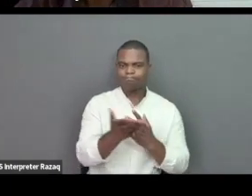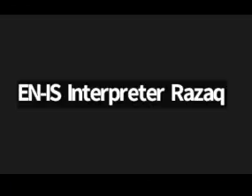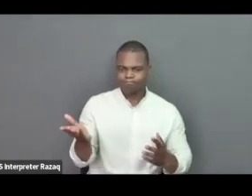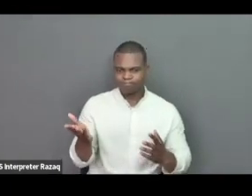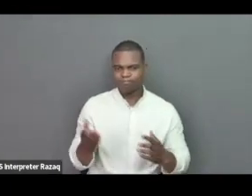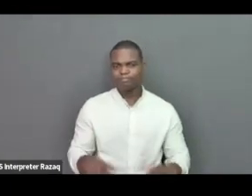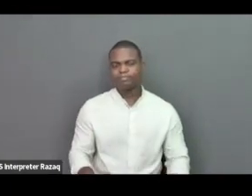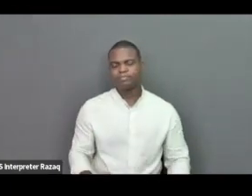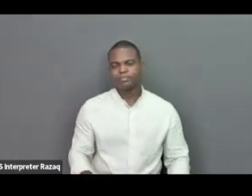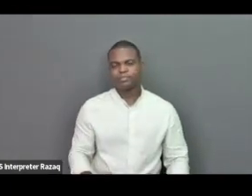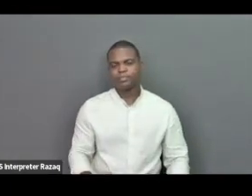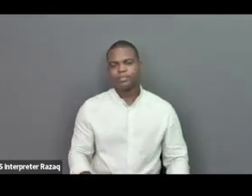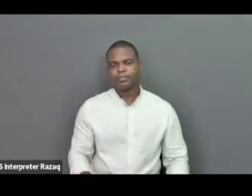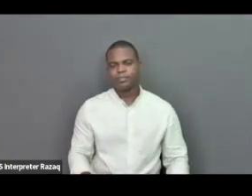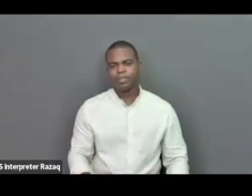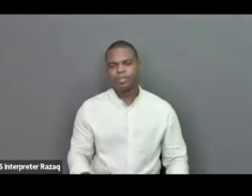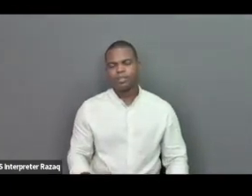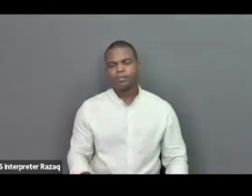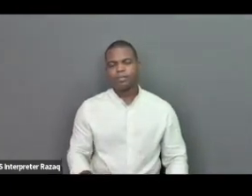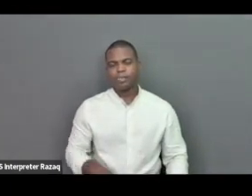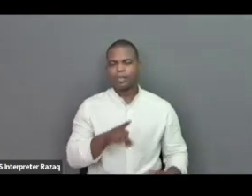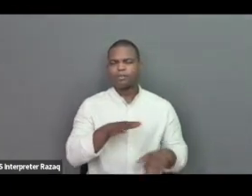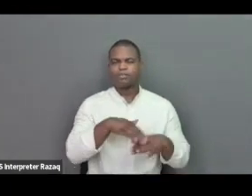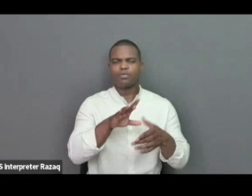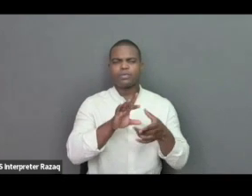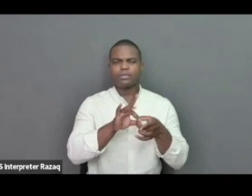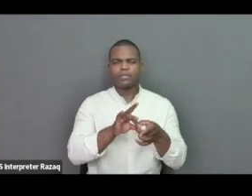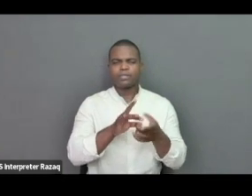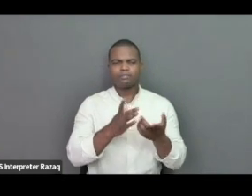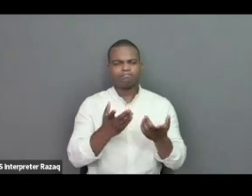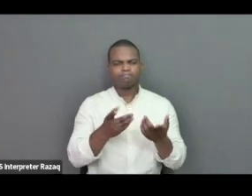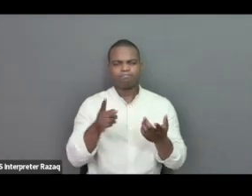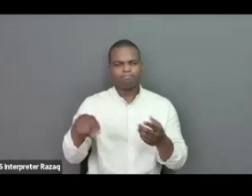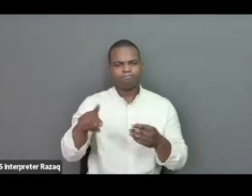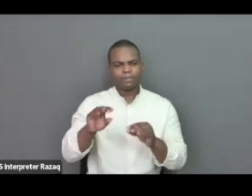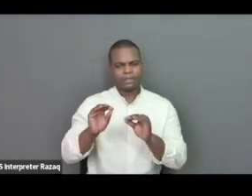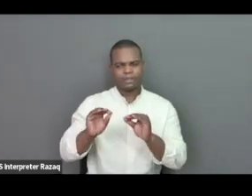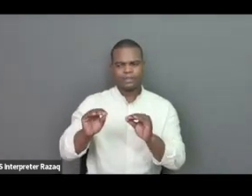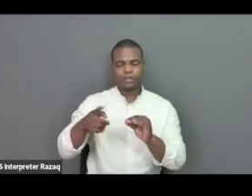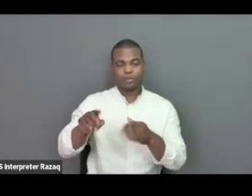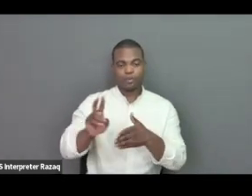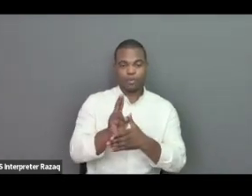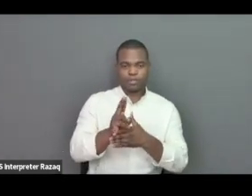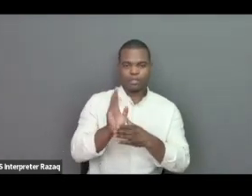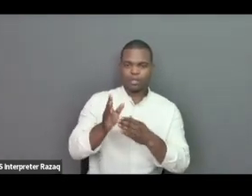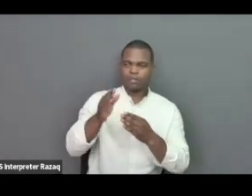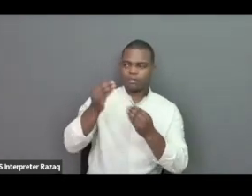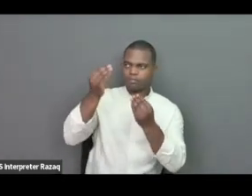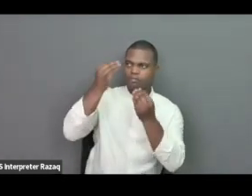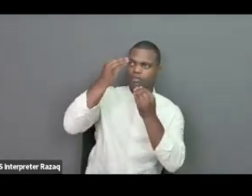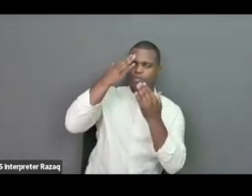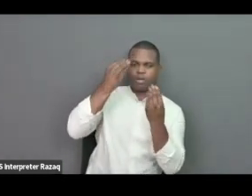accessible feedback. >> SUSANNA LAURIN: We know that some screen reader users may have problems with the chat, so you're also welcome